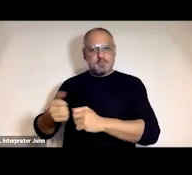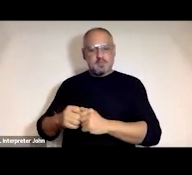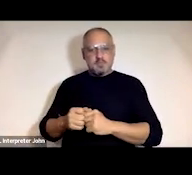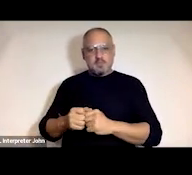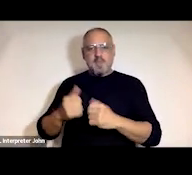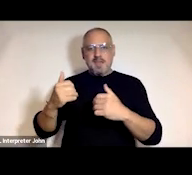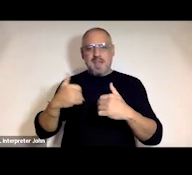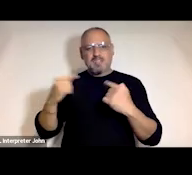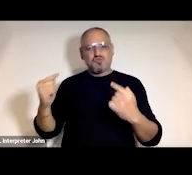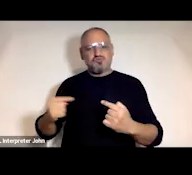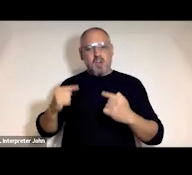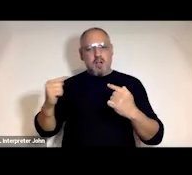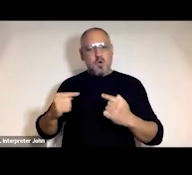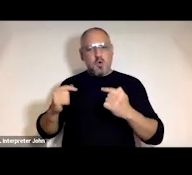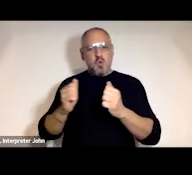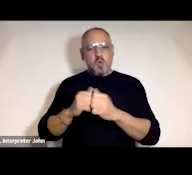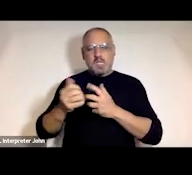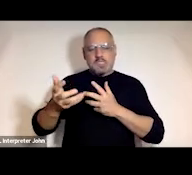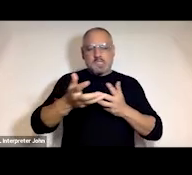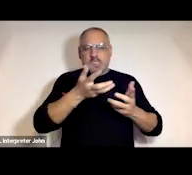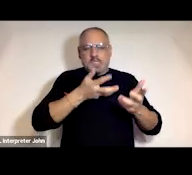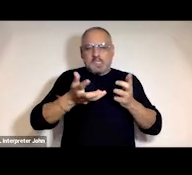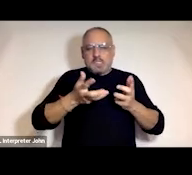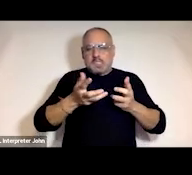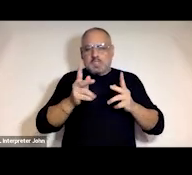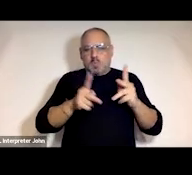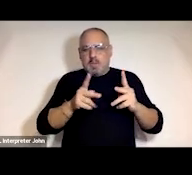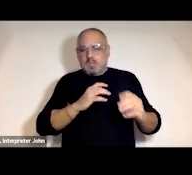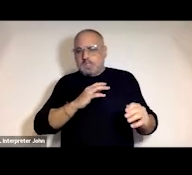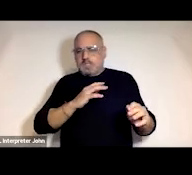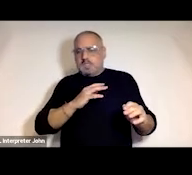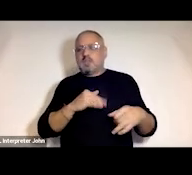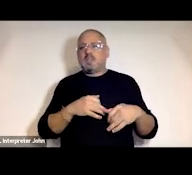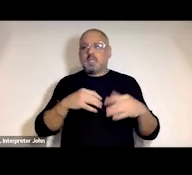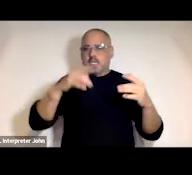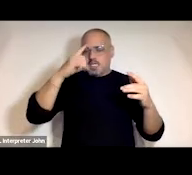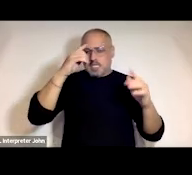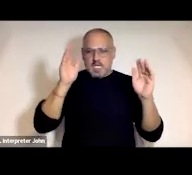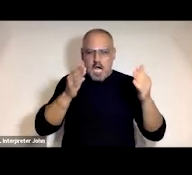has struggles with interacting with others. Concentrate, persist, and maintain pace